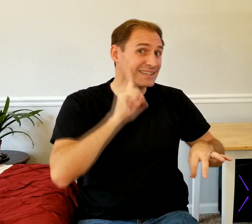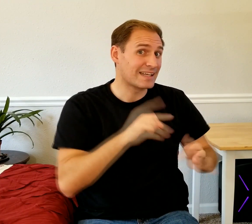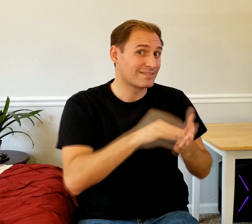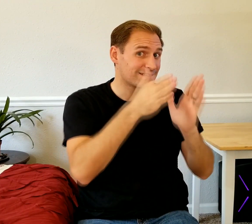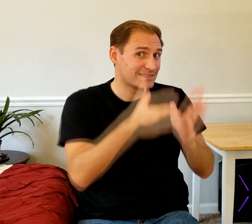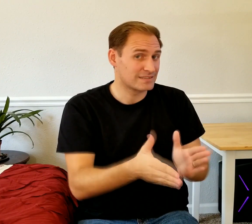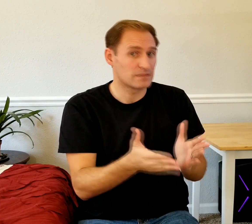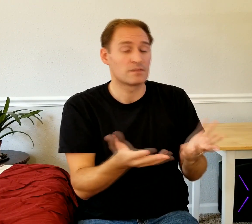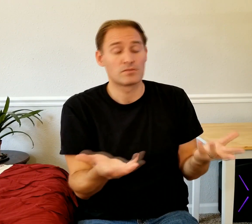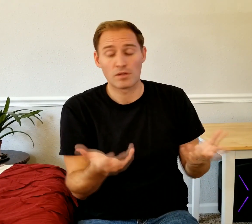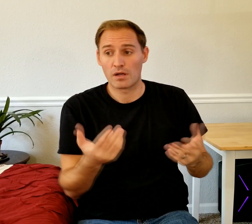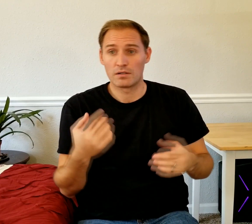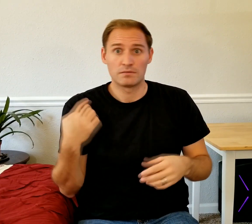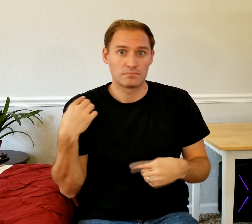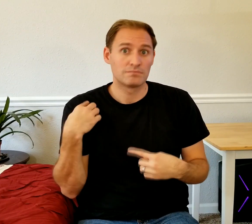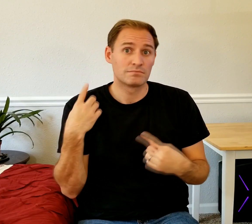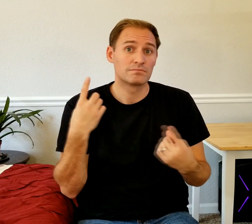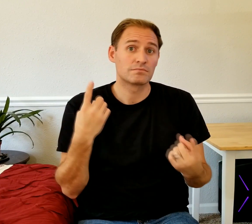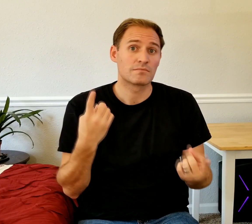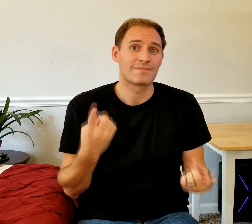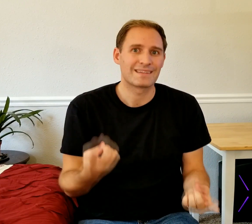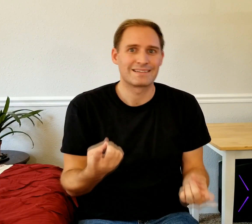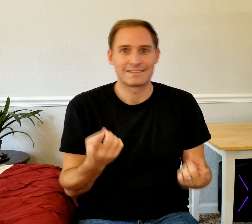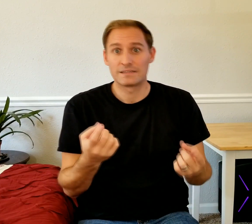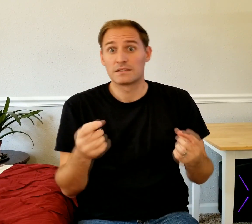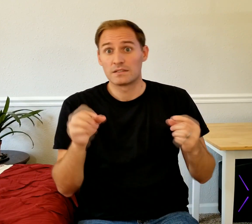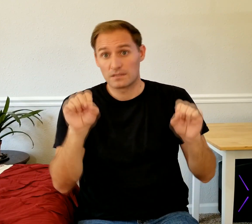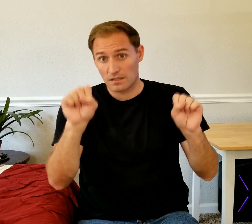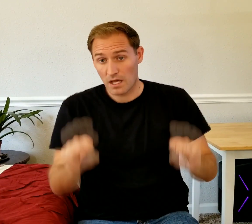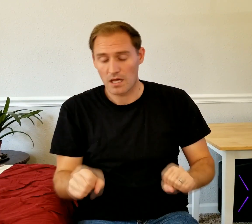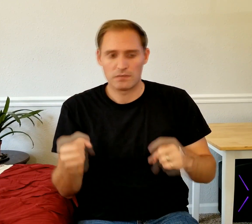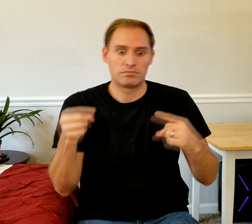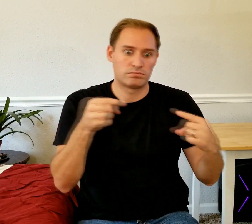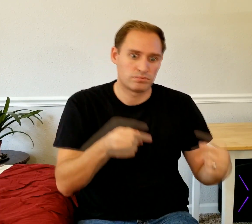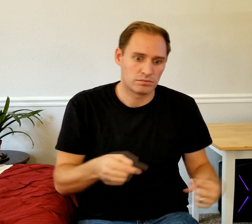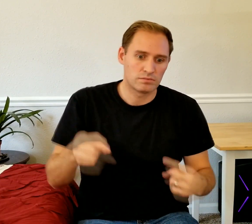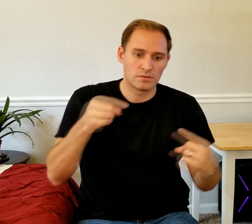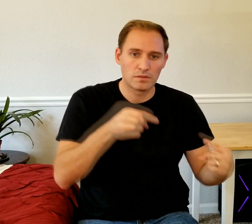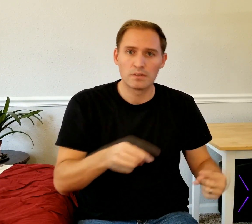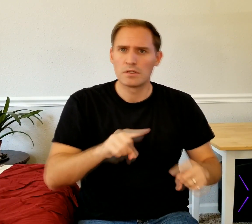deaf student. So over the years it has been a struggle but I would love to